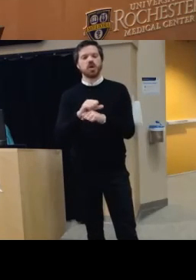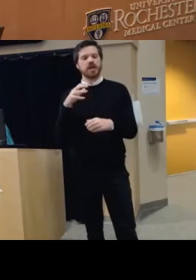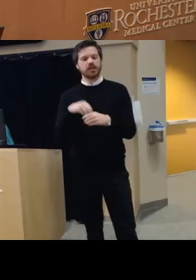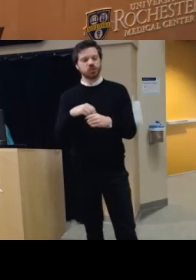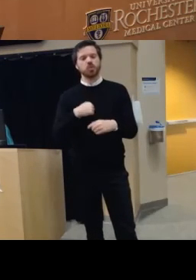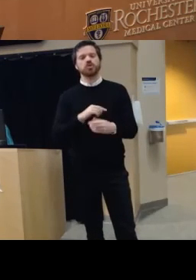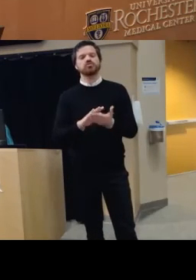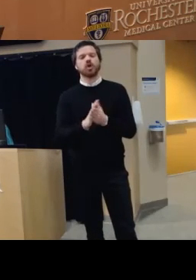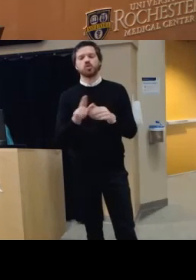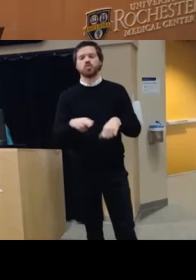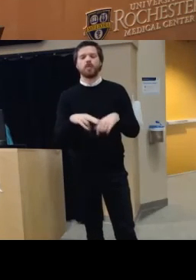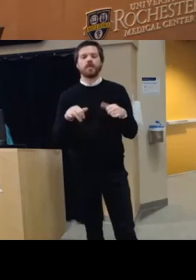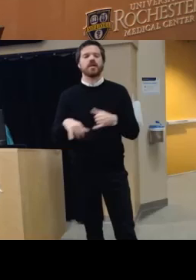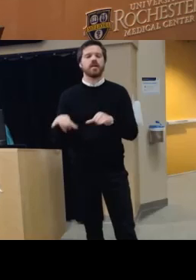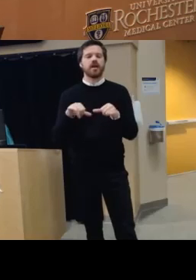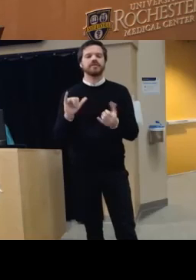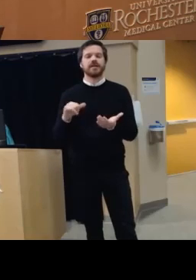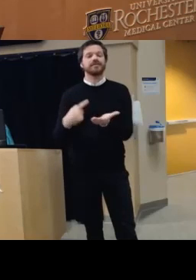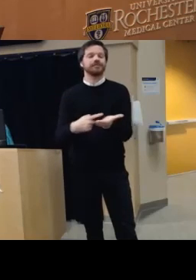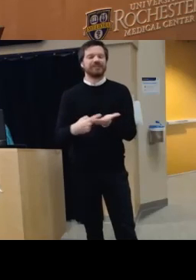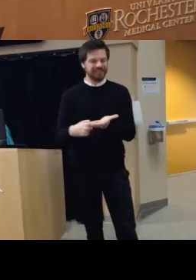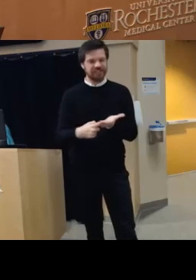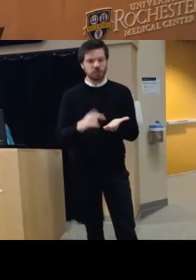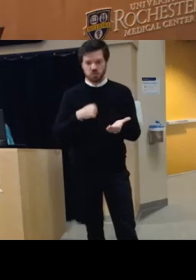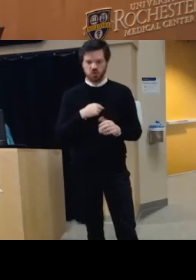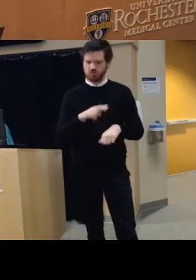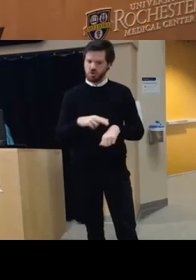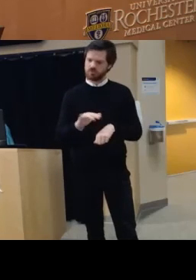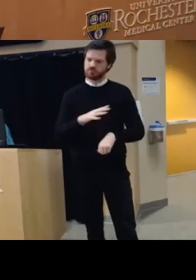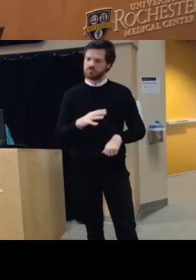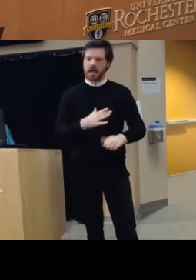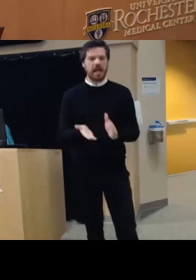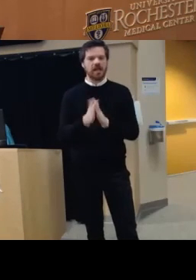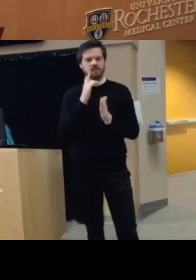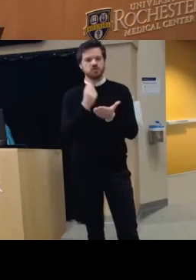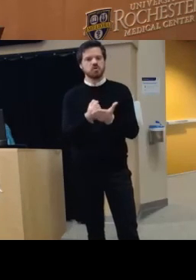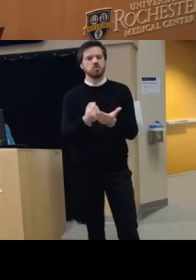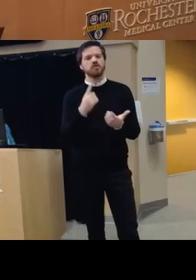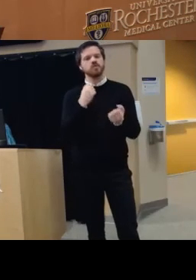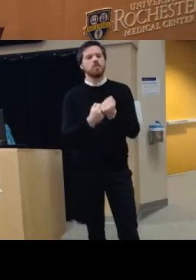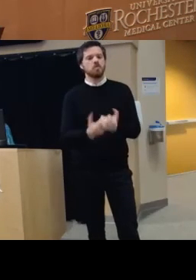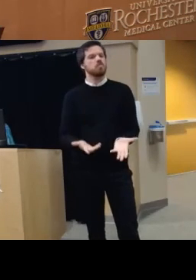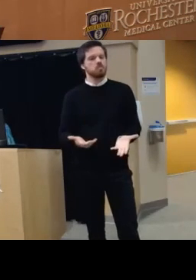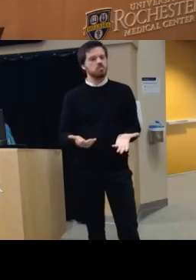normalize a culture of debriefing we normalize a culture of asking for support so the resources the